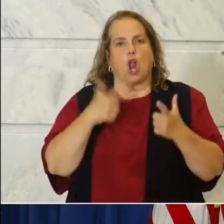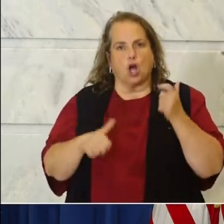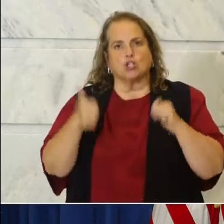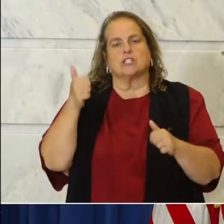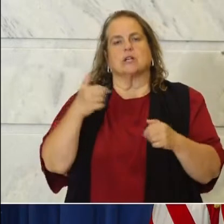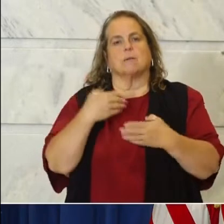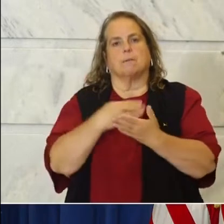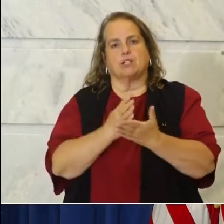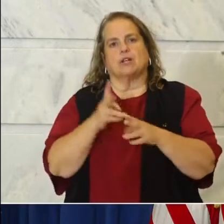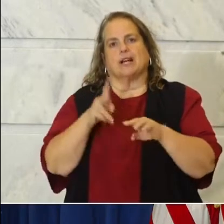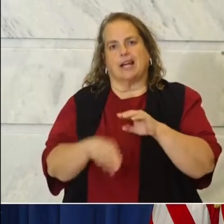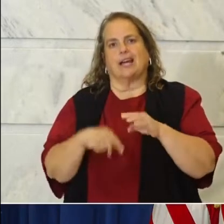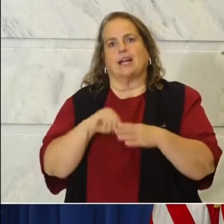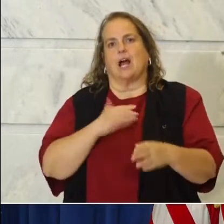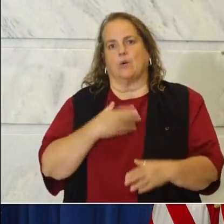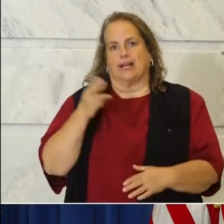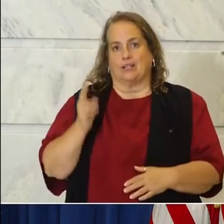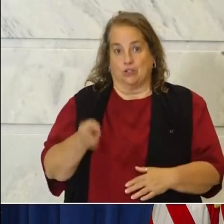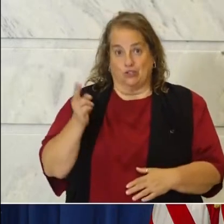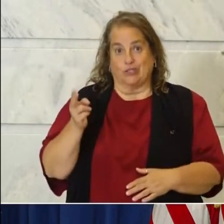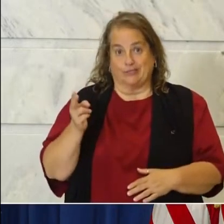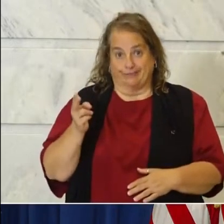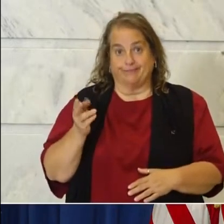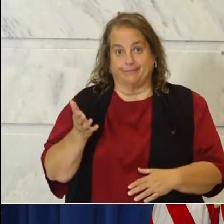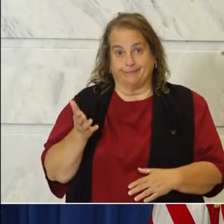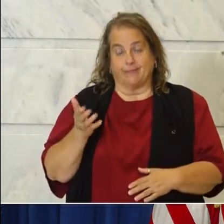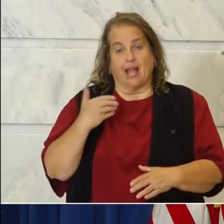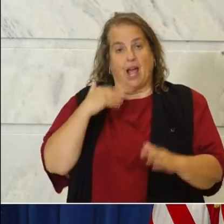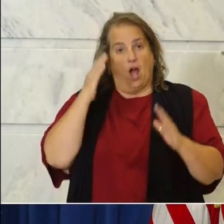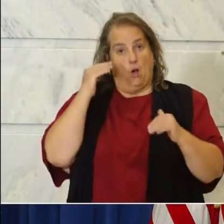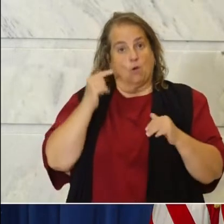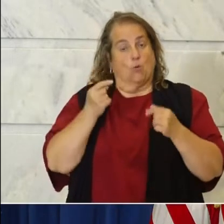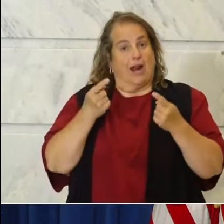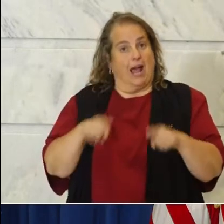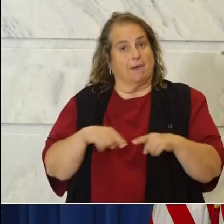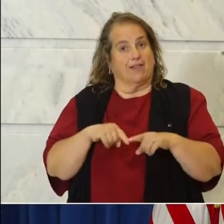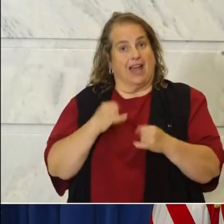history. Now I hope that what happened in the last fiscal year as a chance of